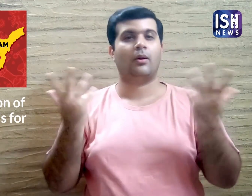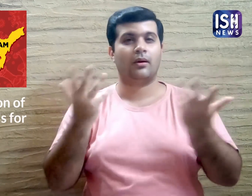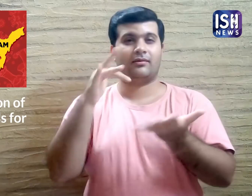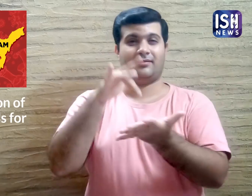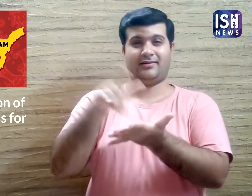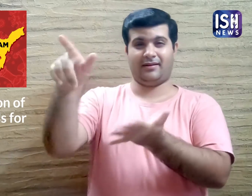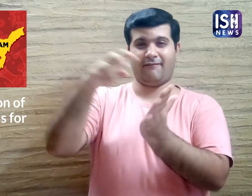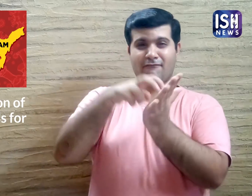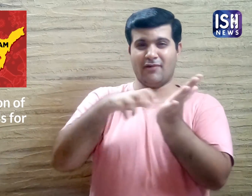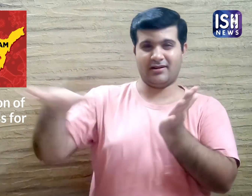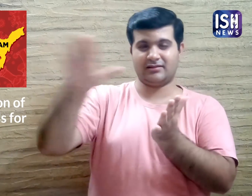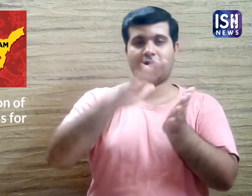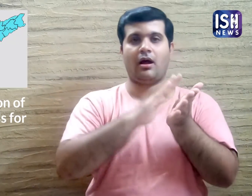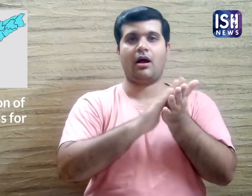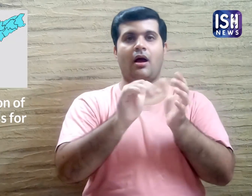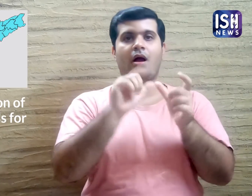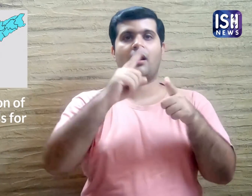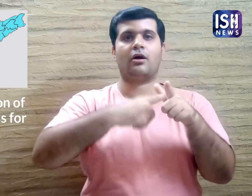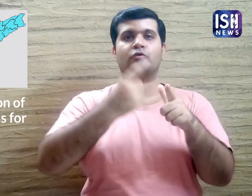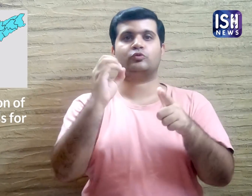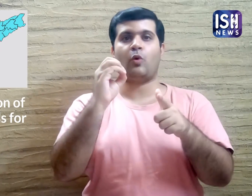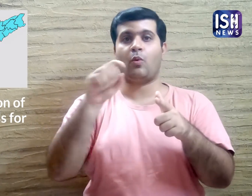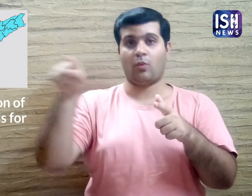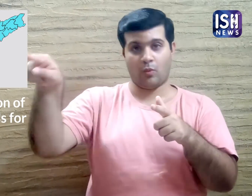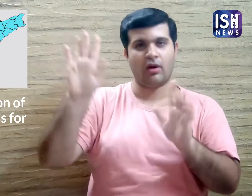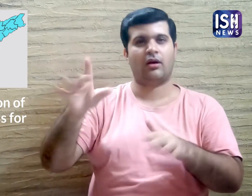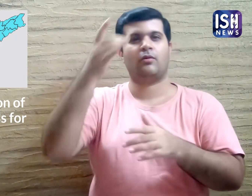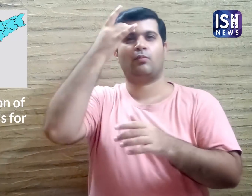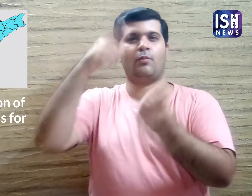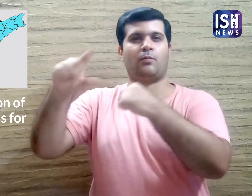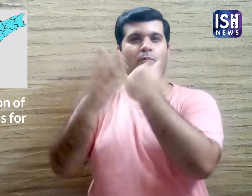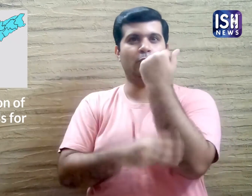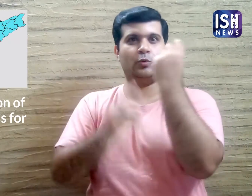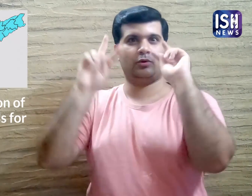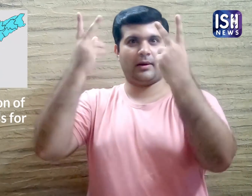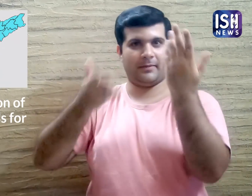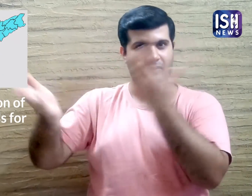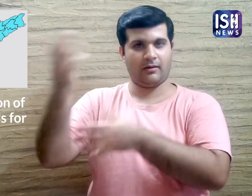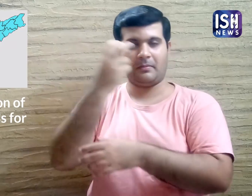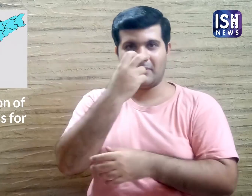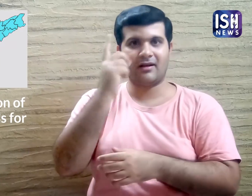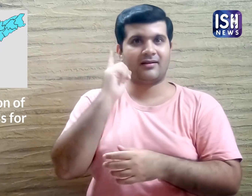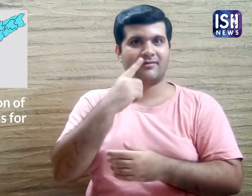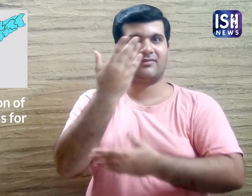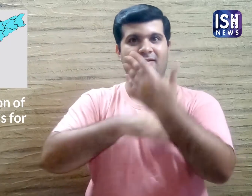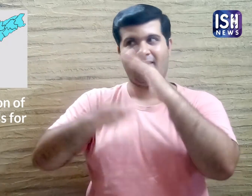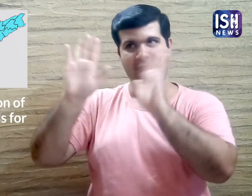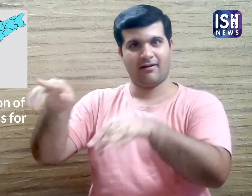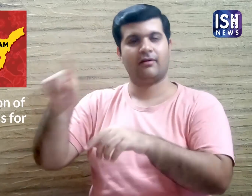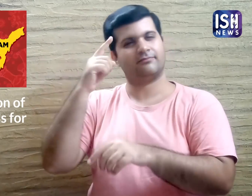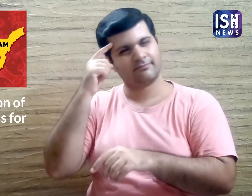This is because there were many people with disabilities that were suffering in the village of Hajo.